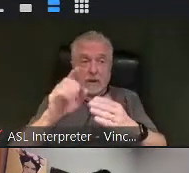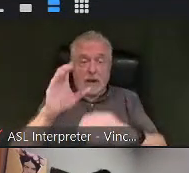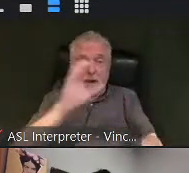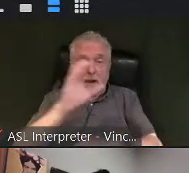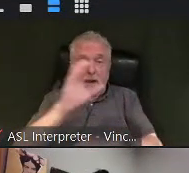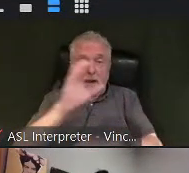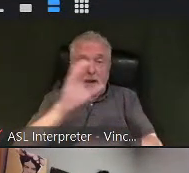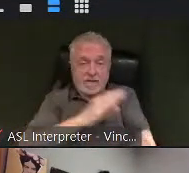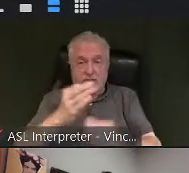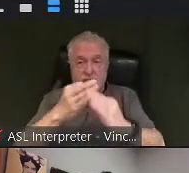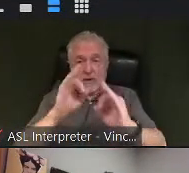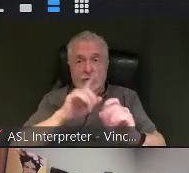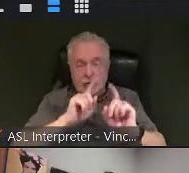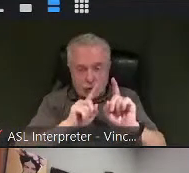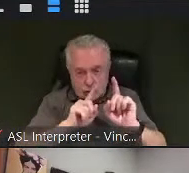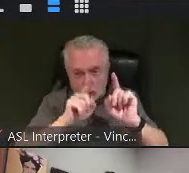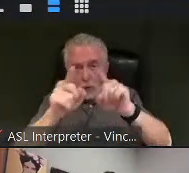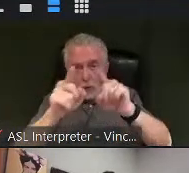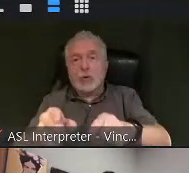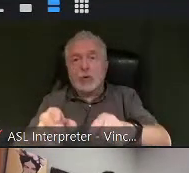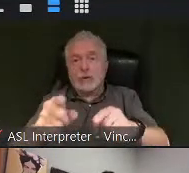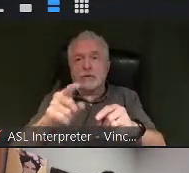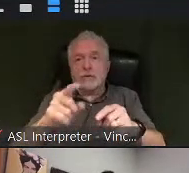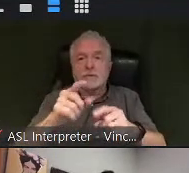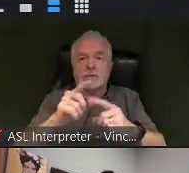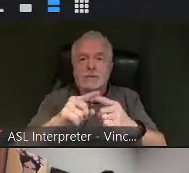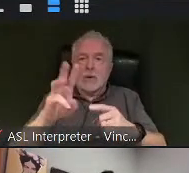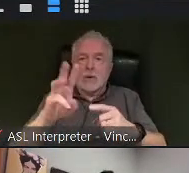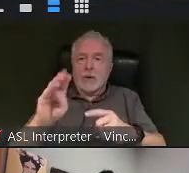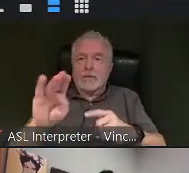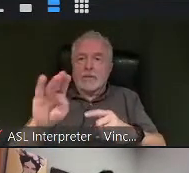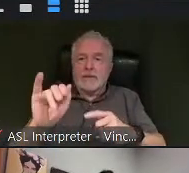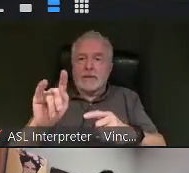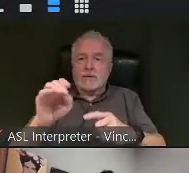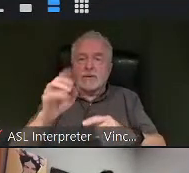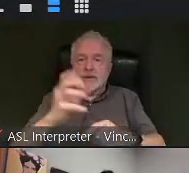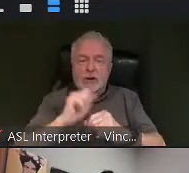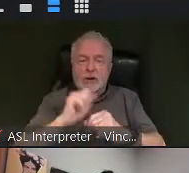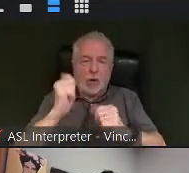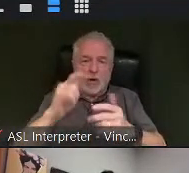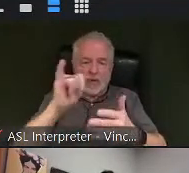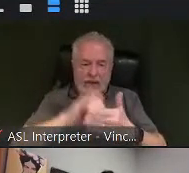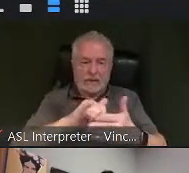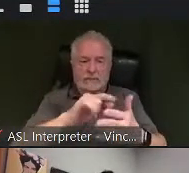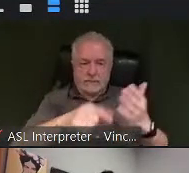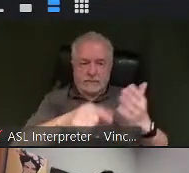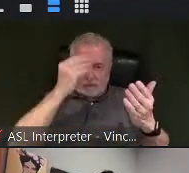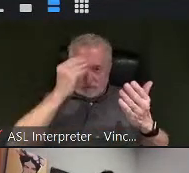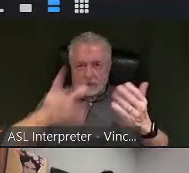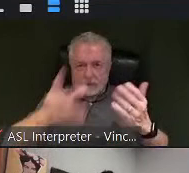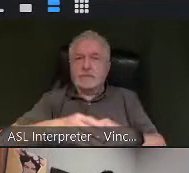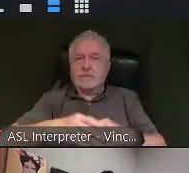clinics, go to the website and you will get all that information.